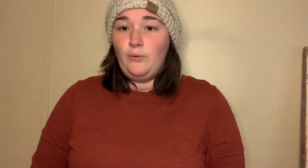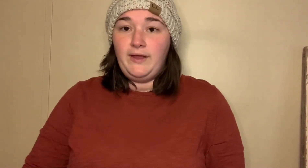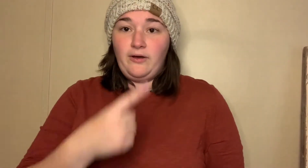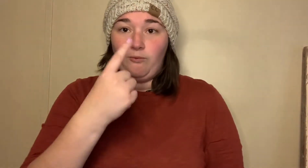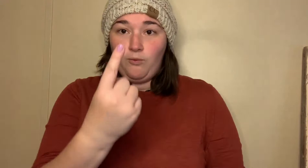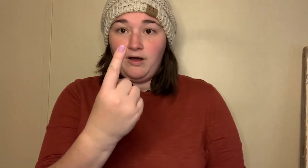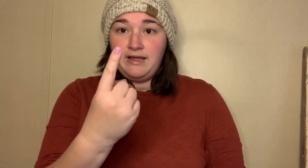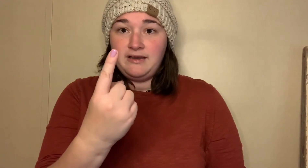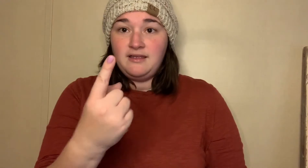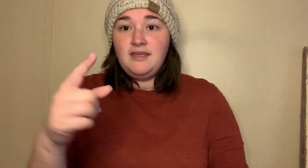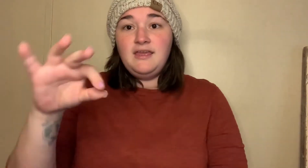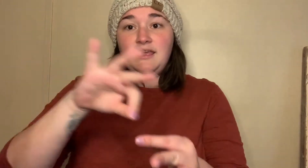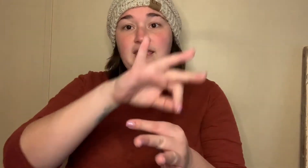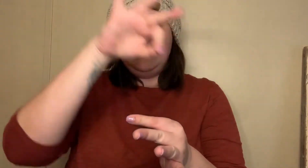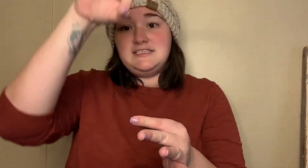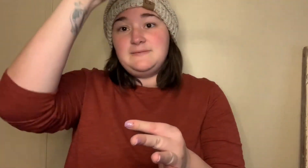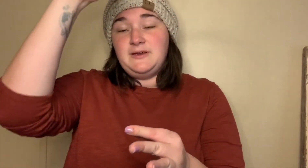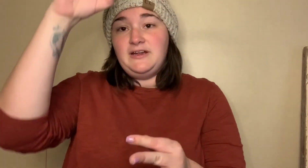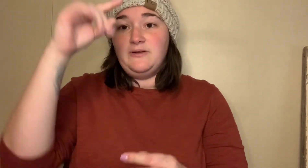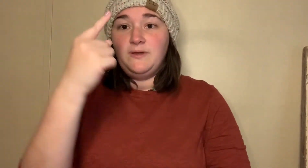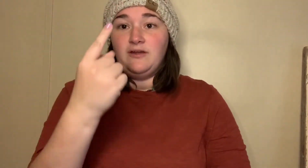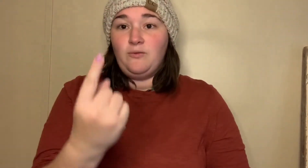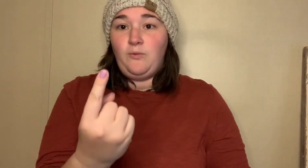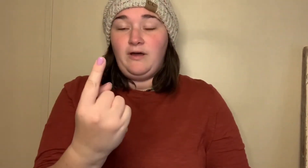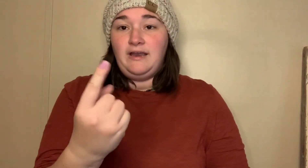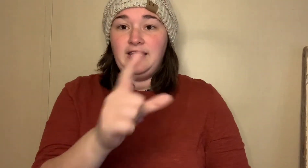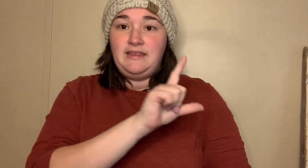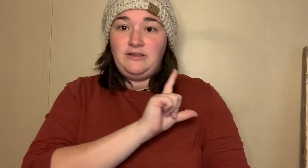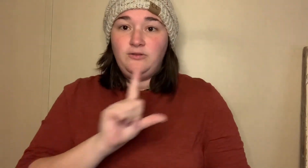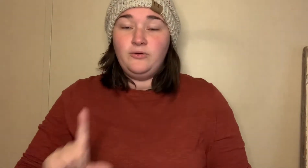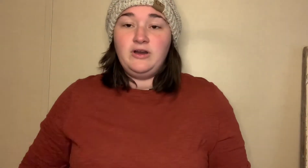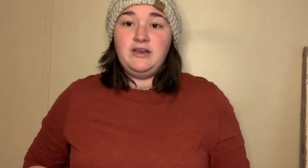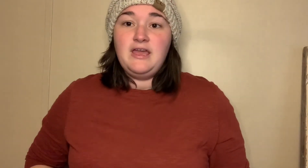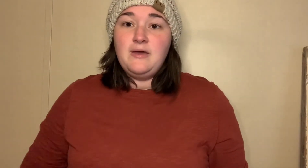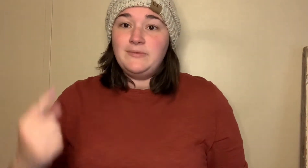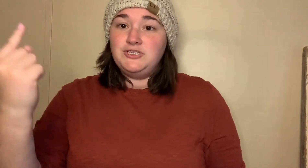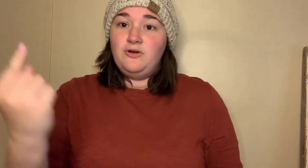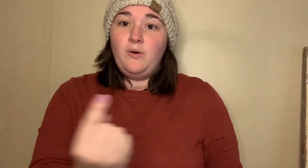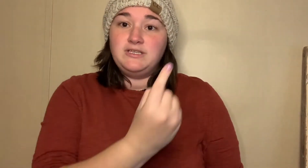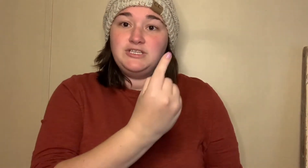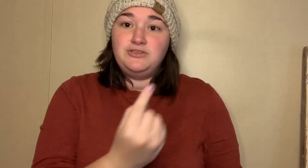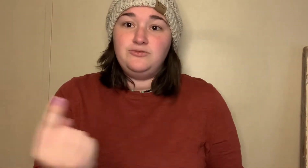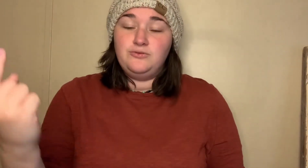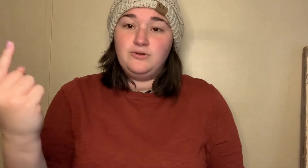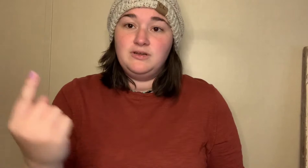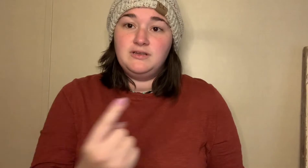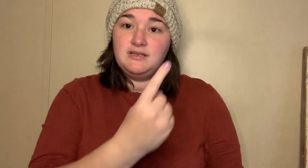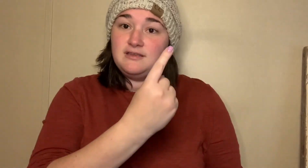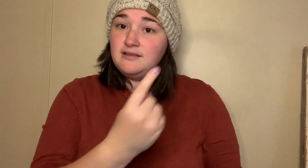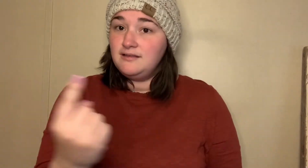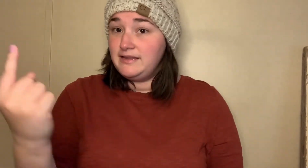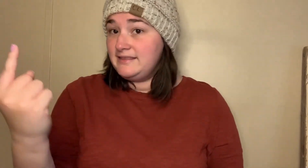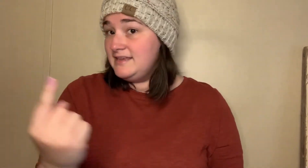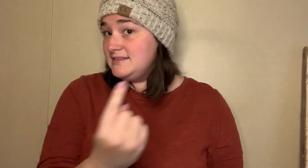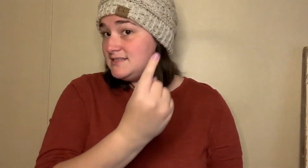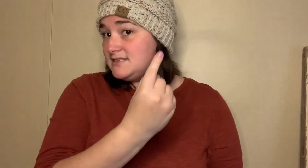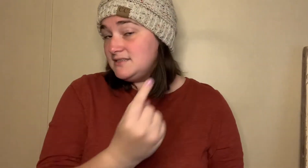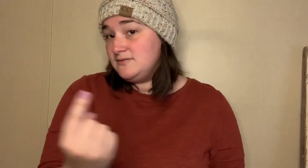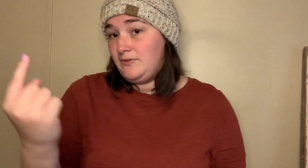we are one in the spirit we are one in the lord but you don't want to do like this like